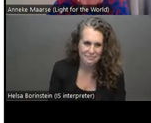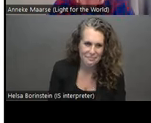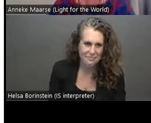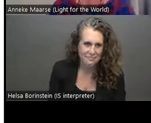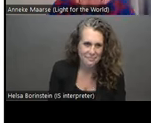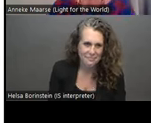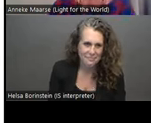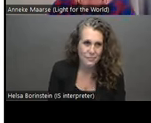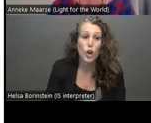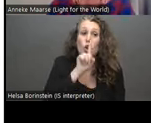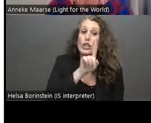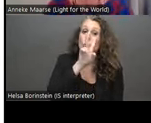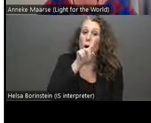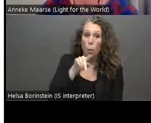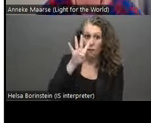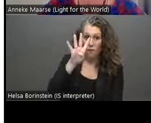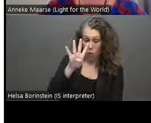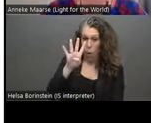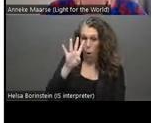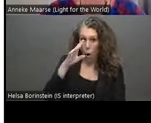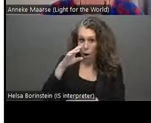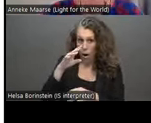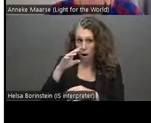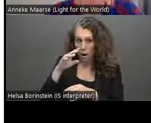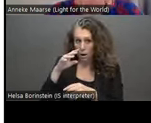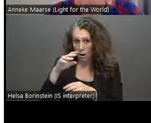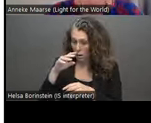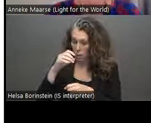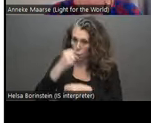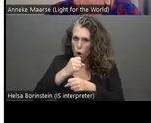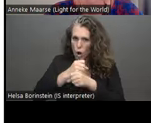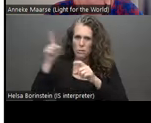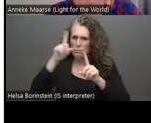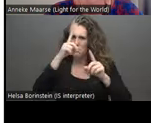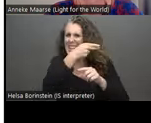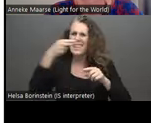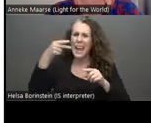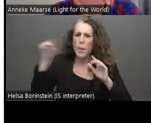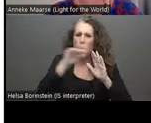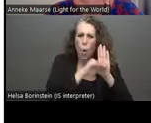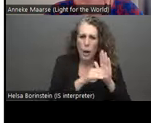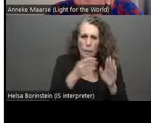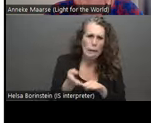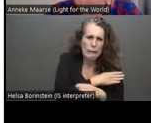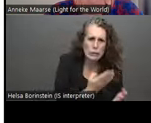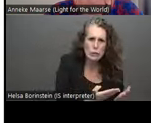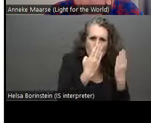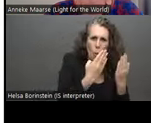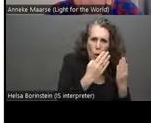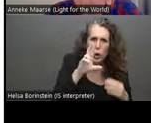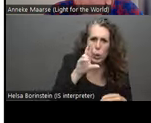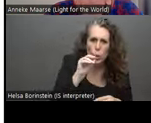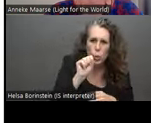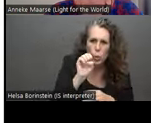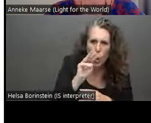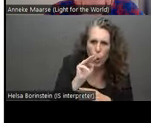it was already shared with by Rosemary in this morning that 12.4% stands for the percentage